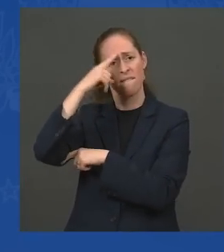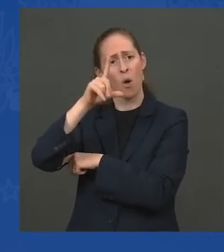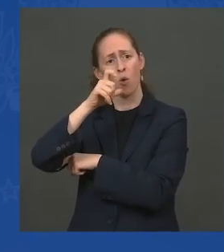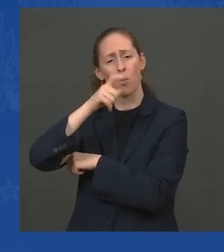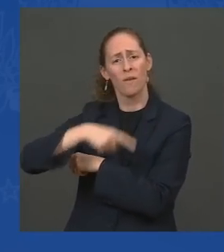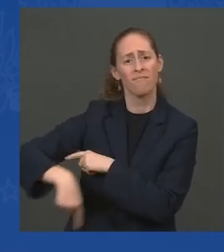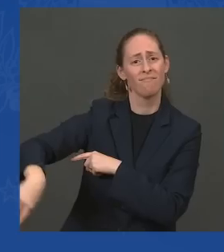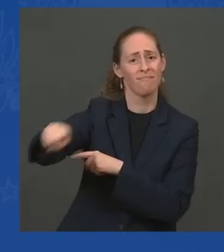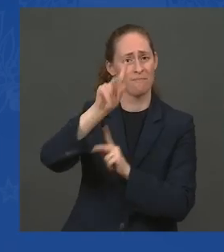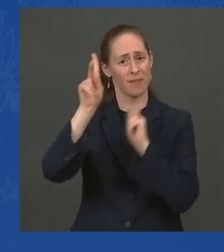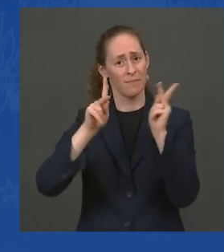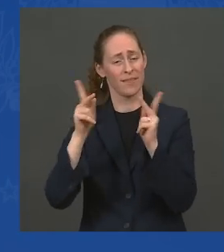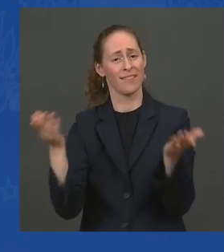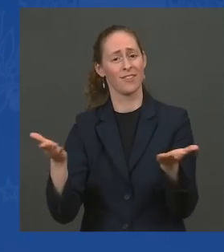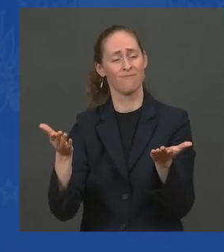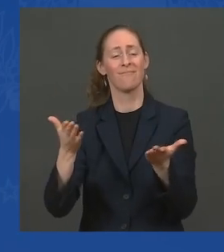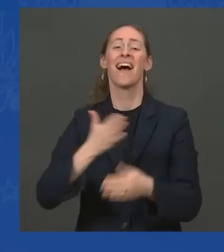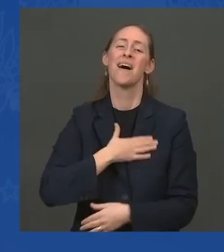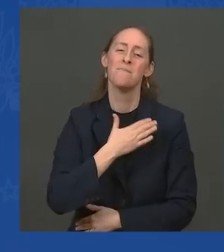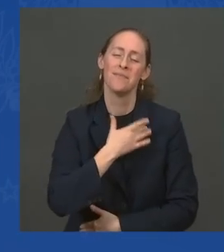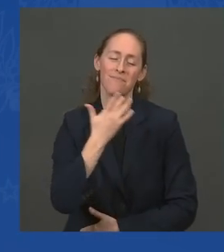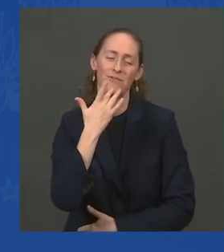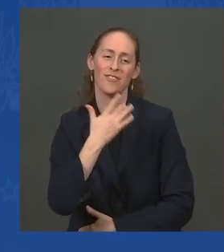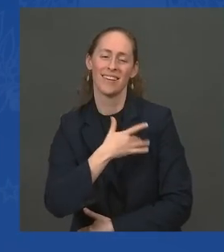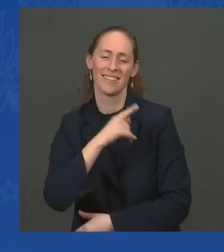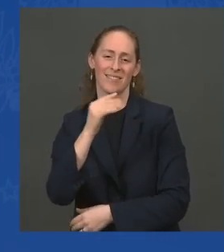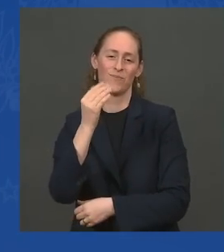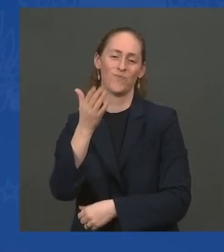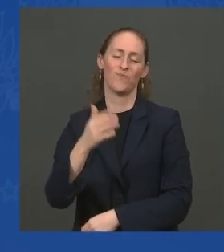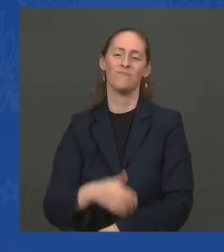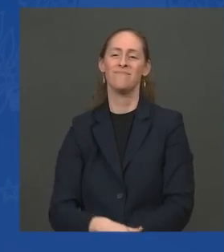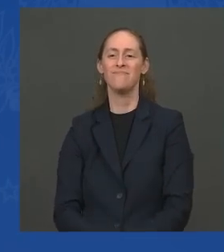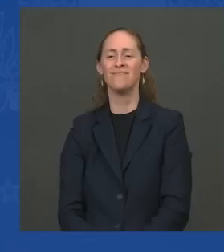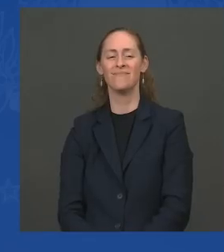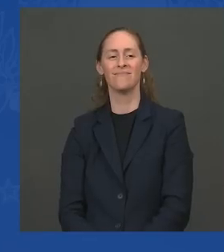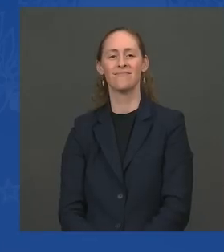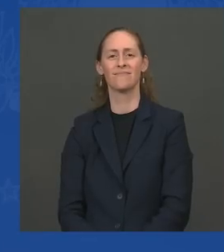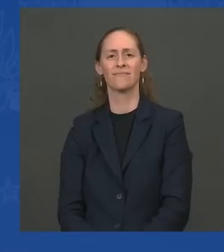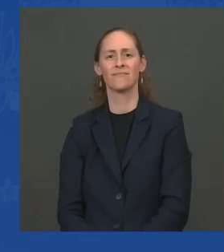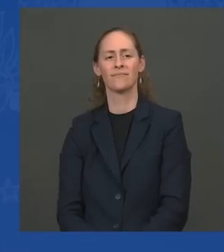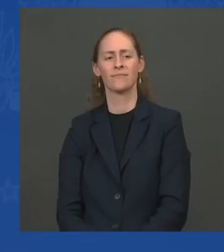I want to thank the team here at GM,